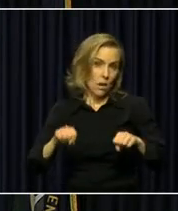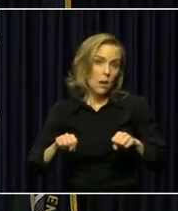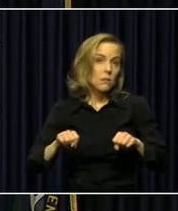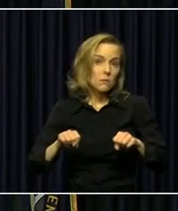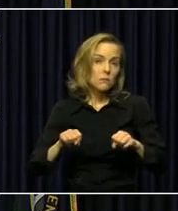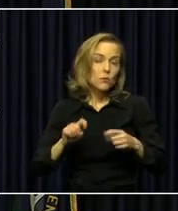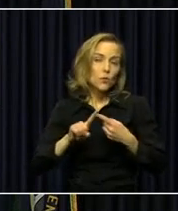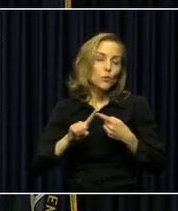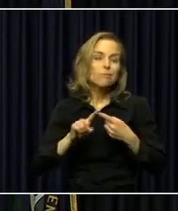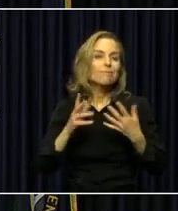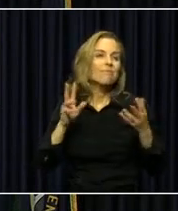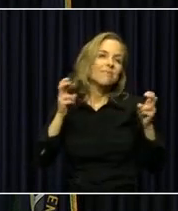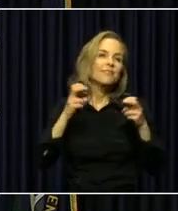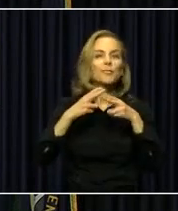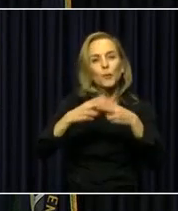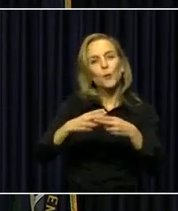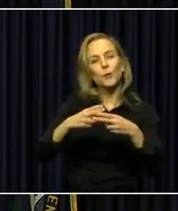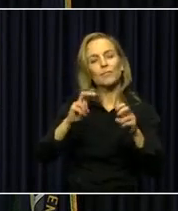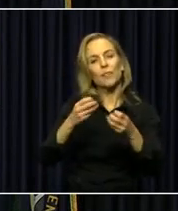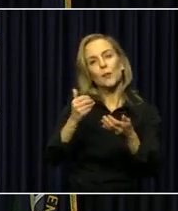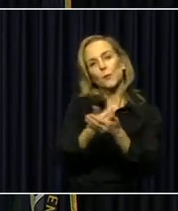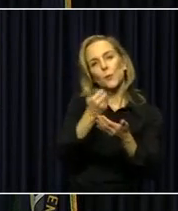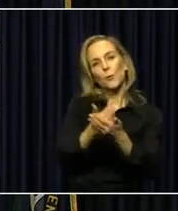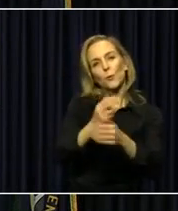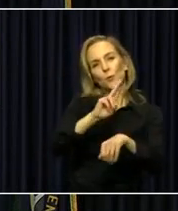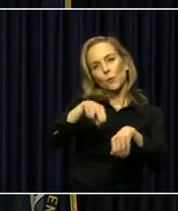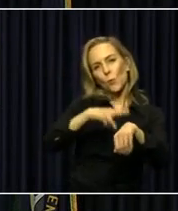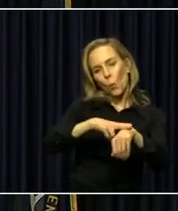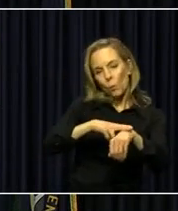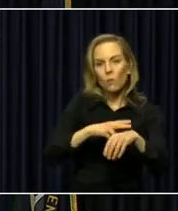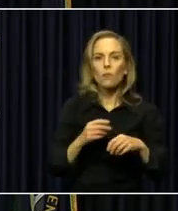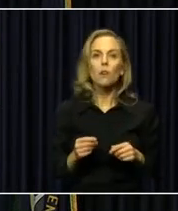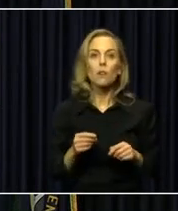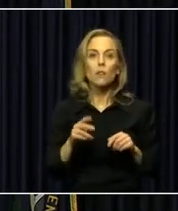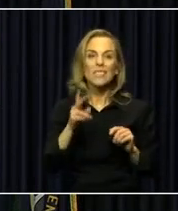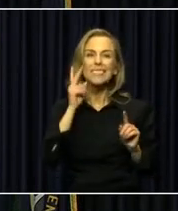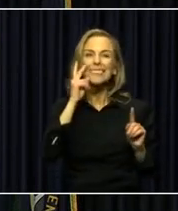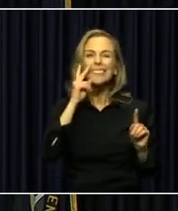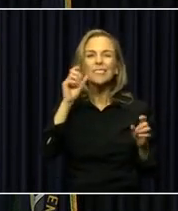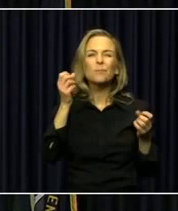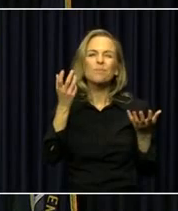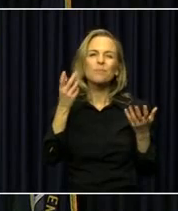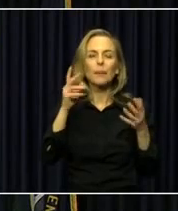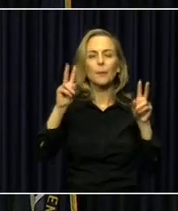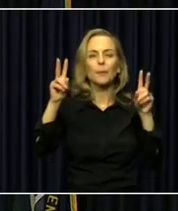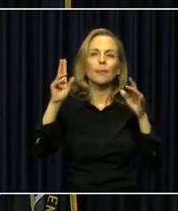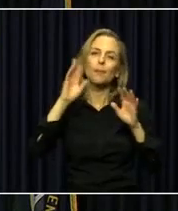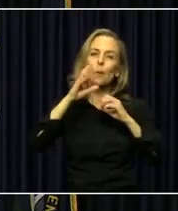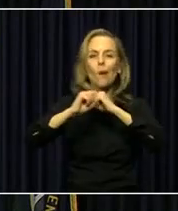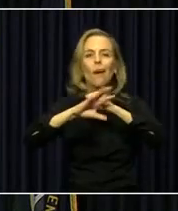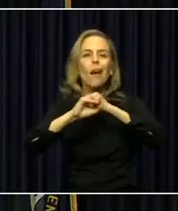YOU'RE GOING TO SEE THAT INCREASING A BUNCH WHEN WE HAVE FOUR SITES UP.